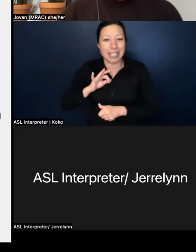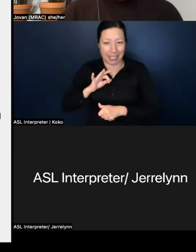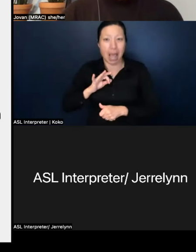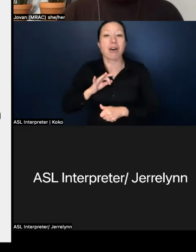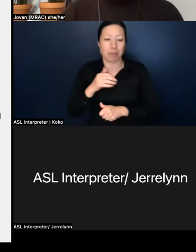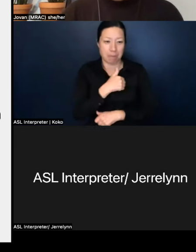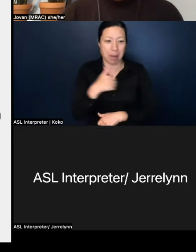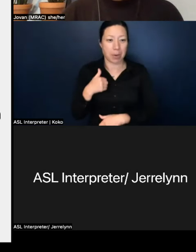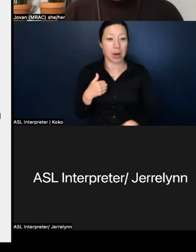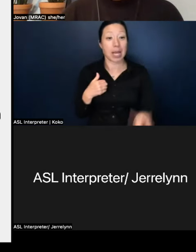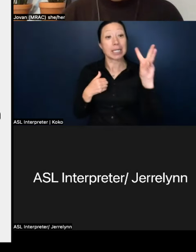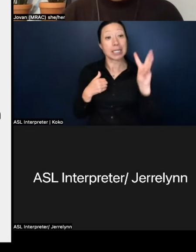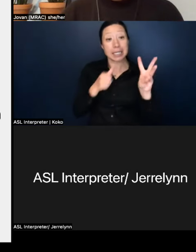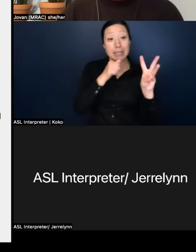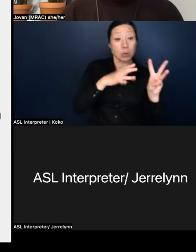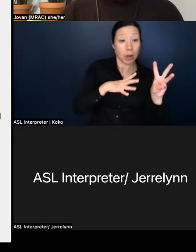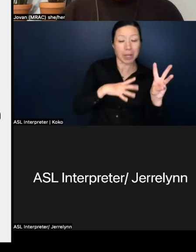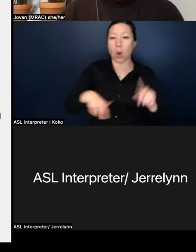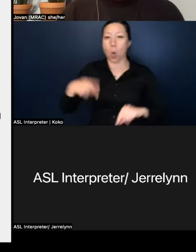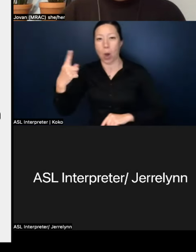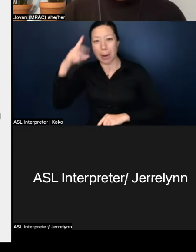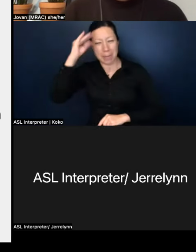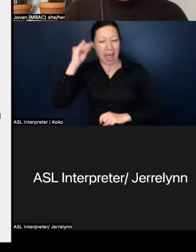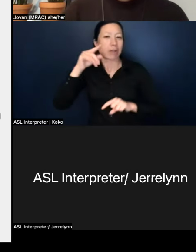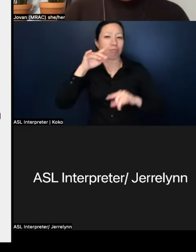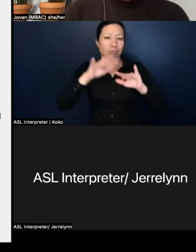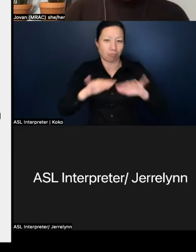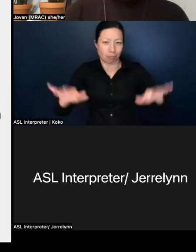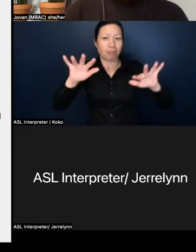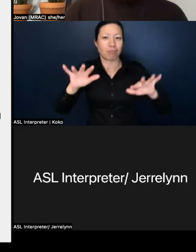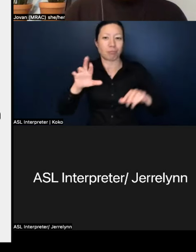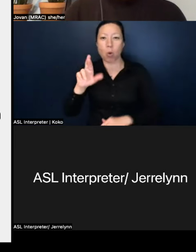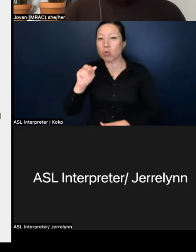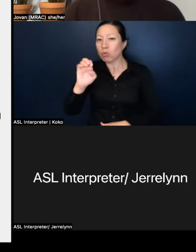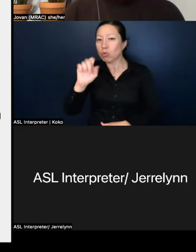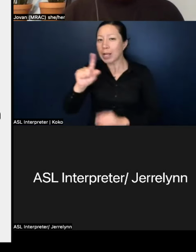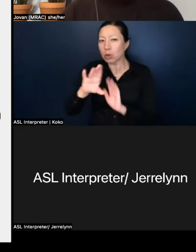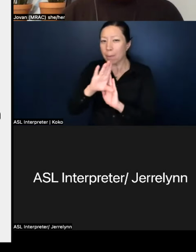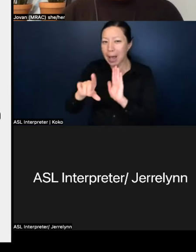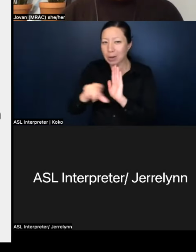All are smiling. The program directors are listed across the first row.